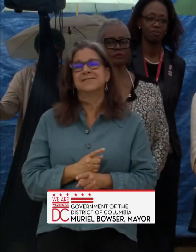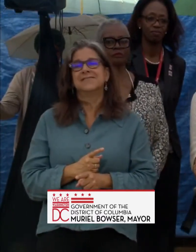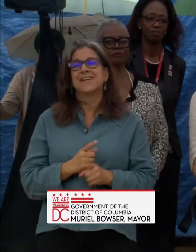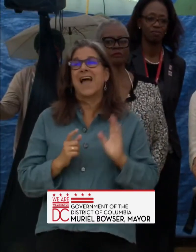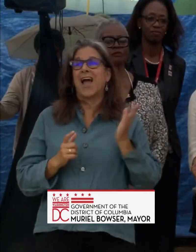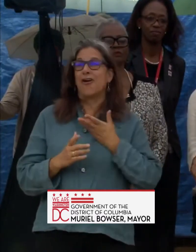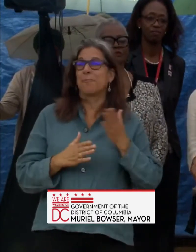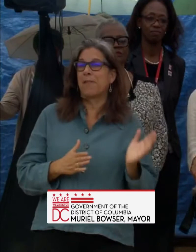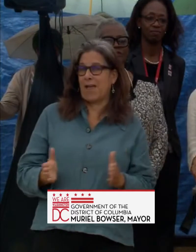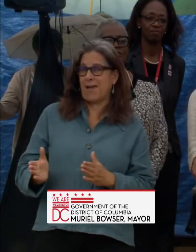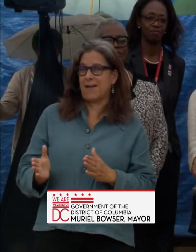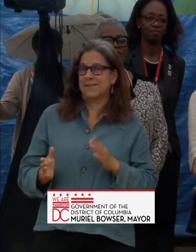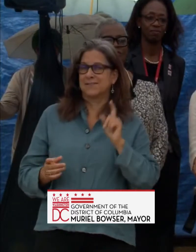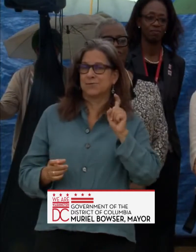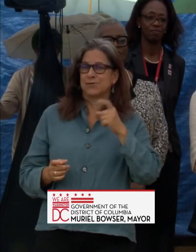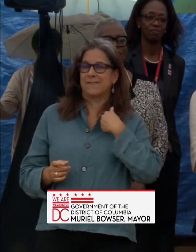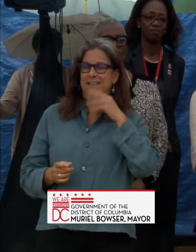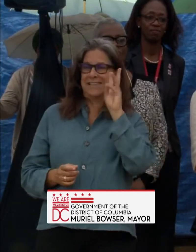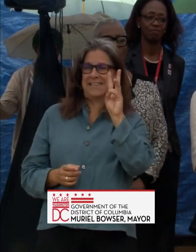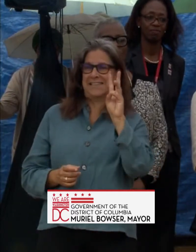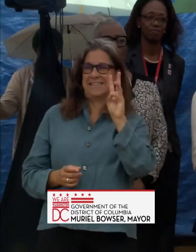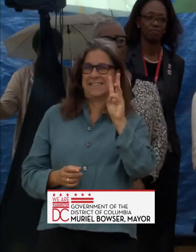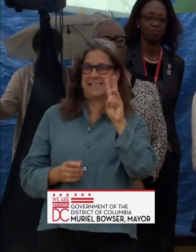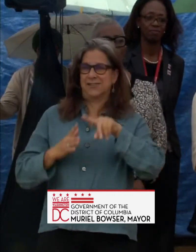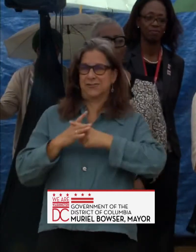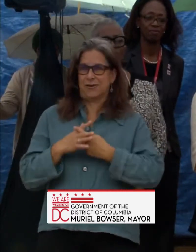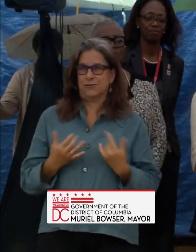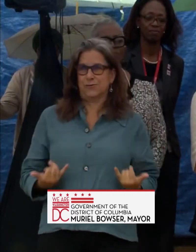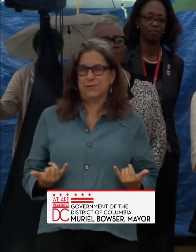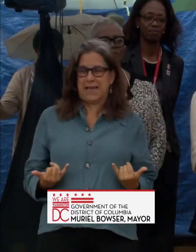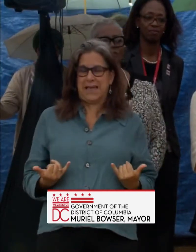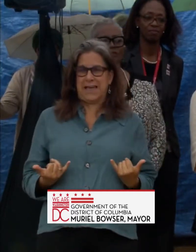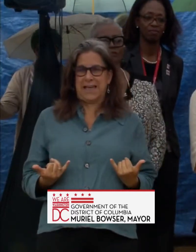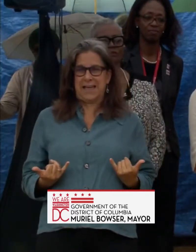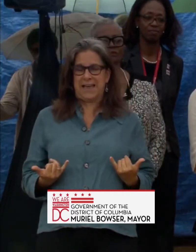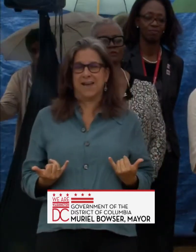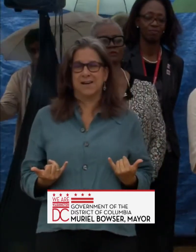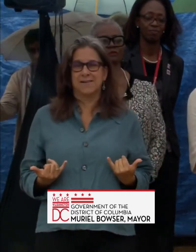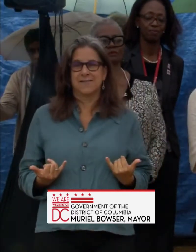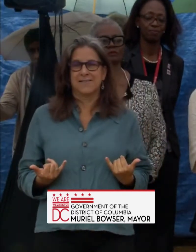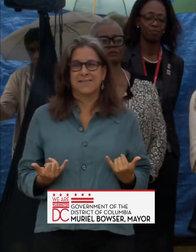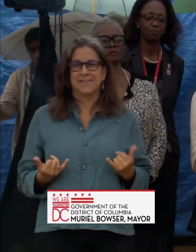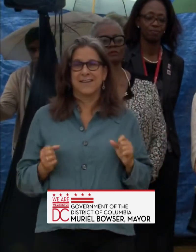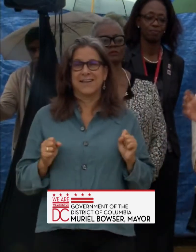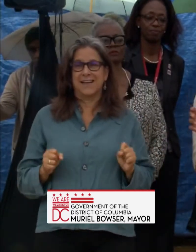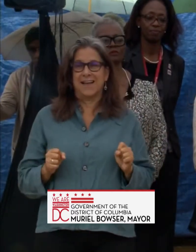TODAY. AND THEN WE WOULD BE ON TRACK TO DELIVER THEM ABOUT THE SAME TIME.